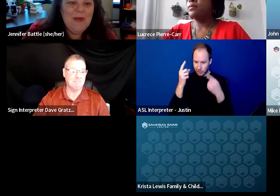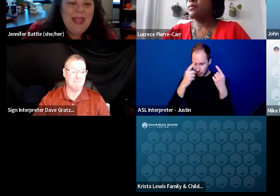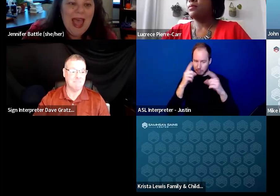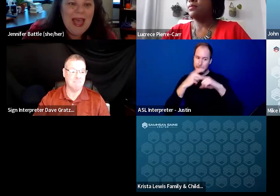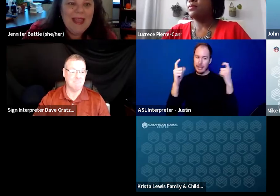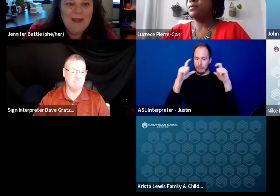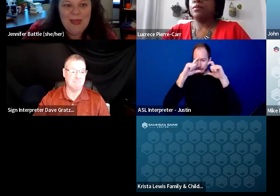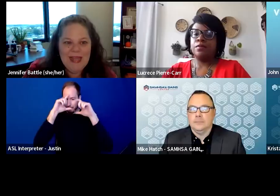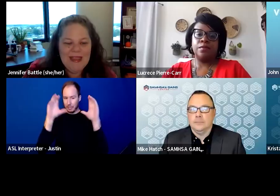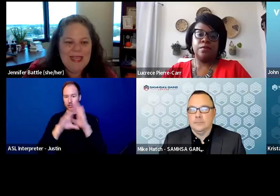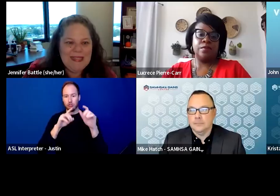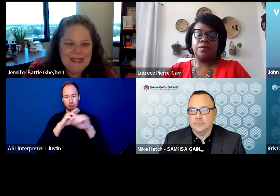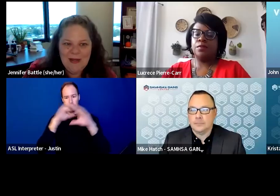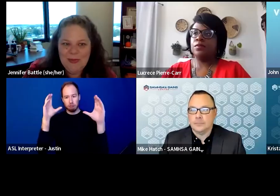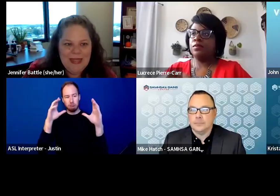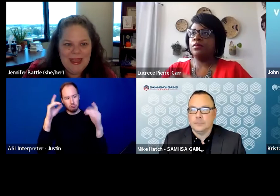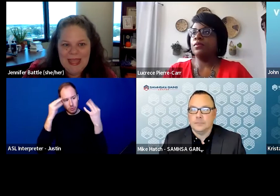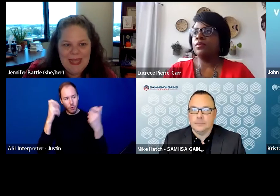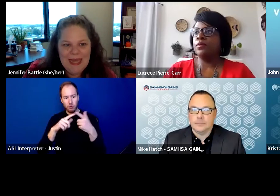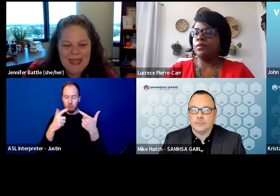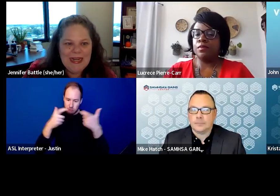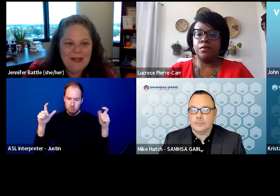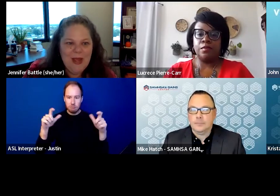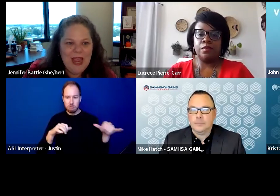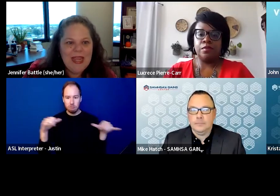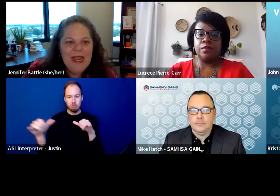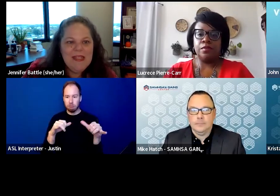And so, yeah, thinking big, and thinking sustainably, and thinking in a connected way.